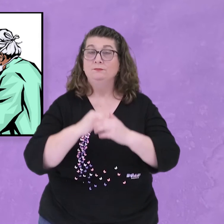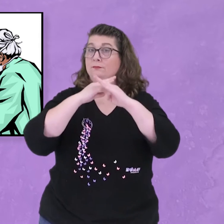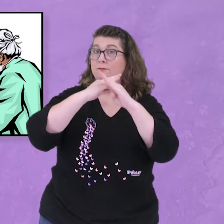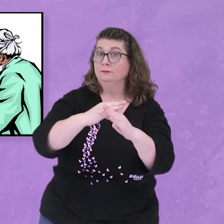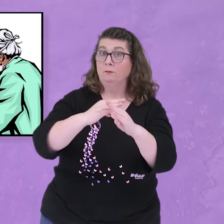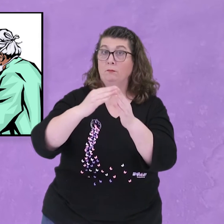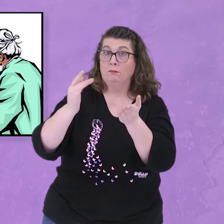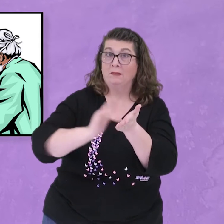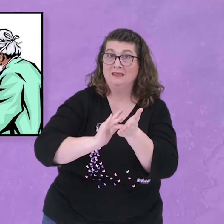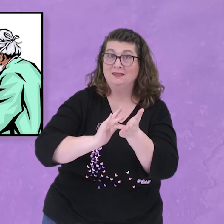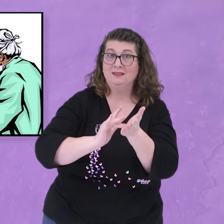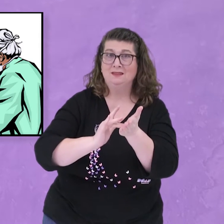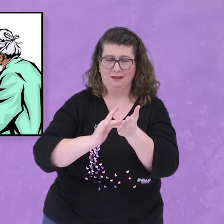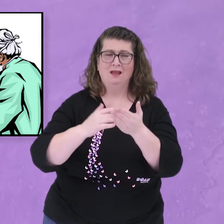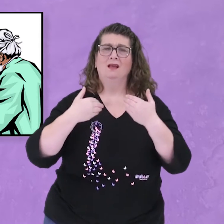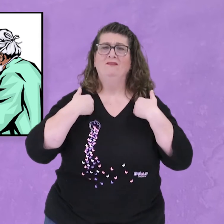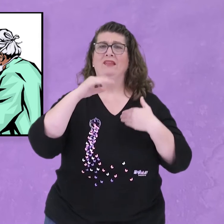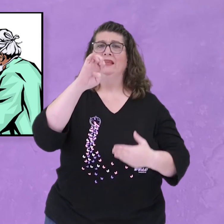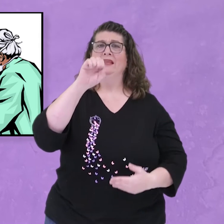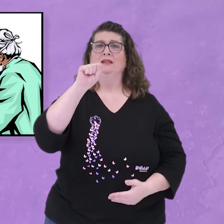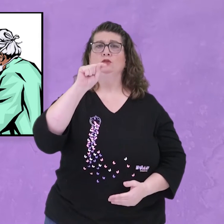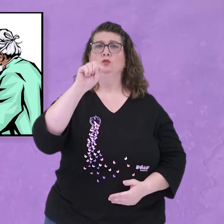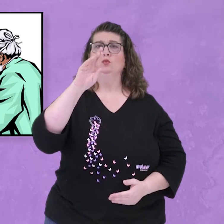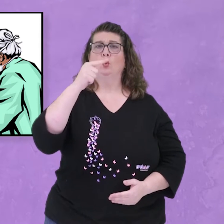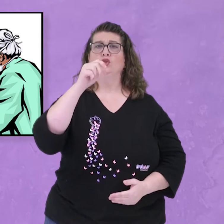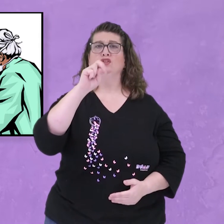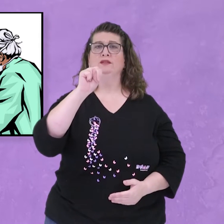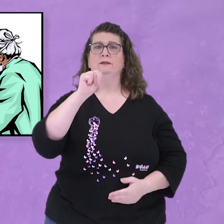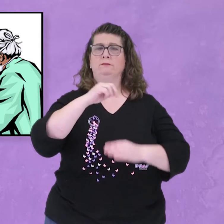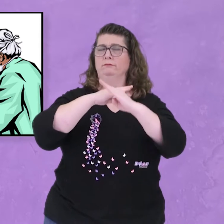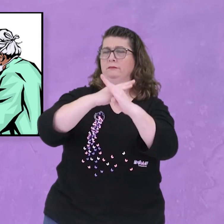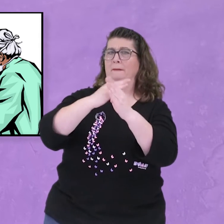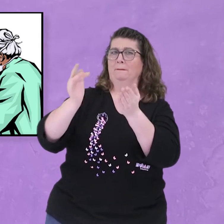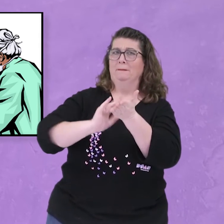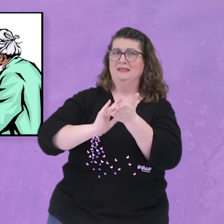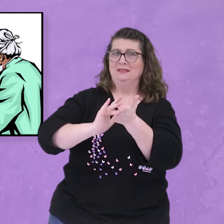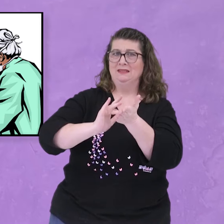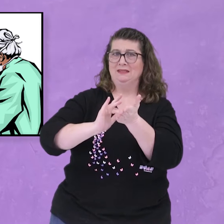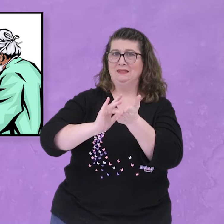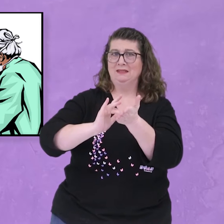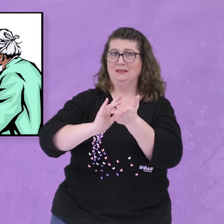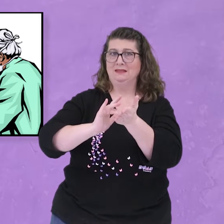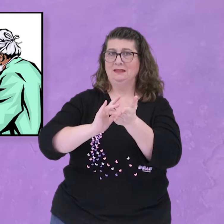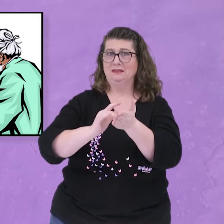Preventive medication is a estrogen-blocking medication